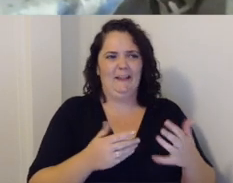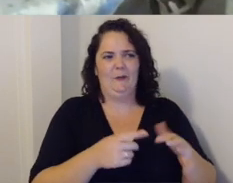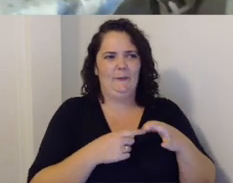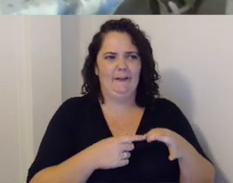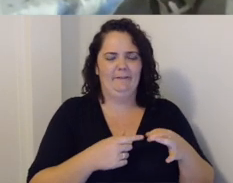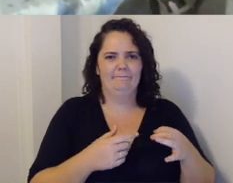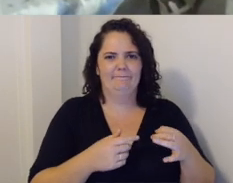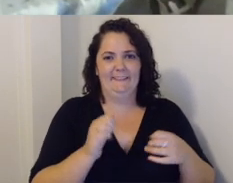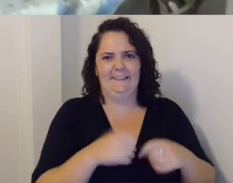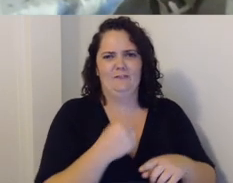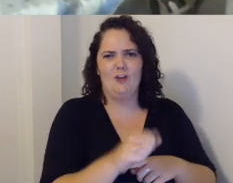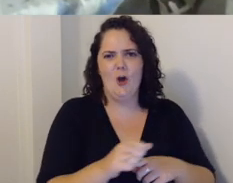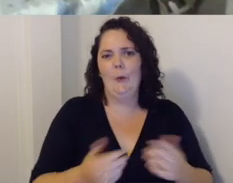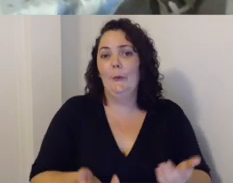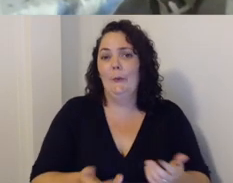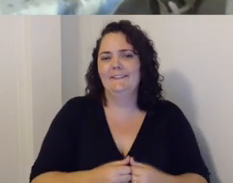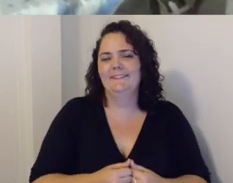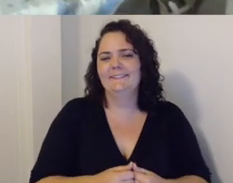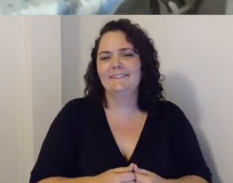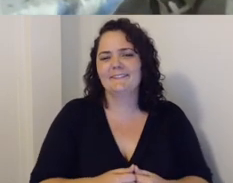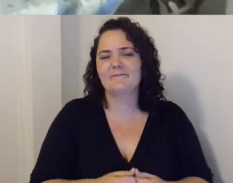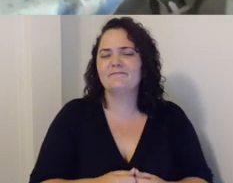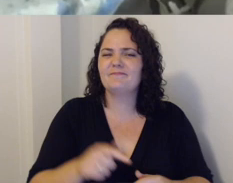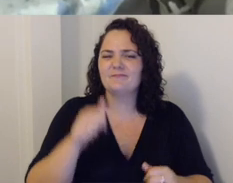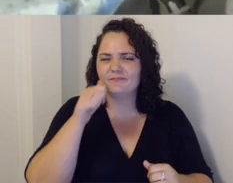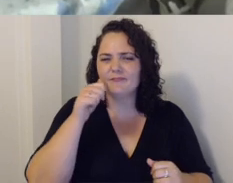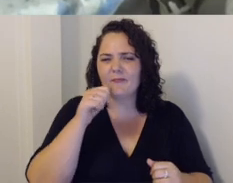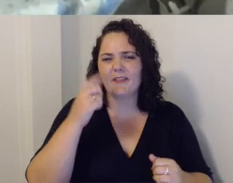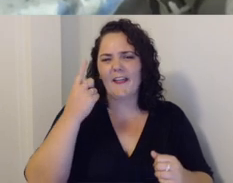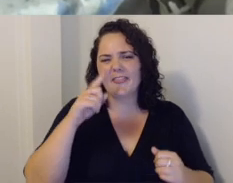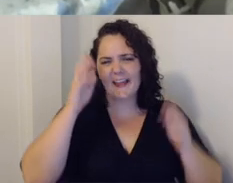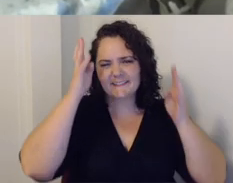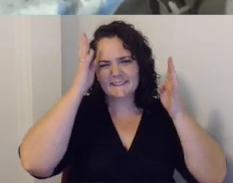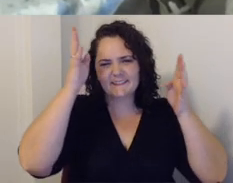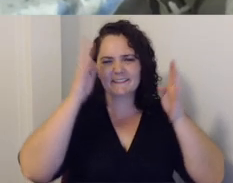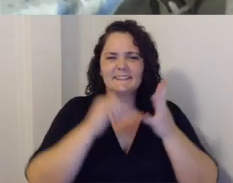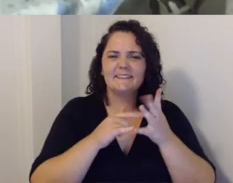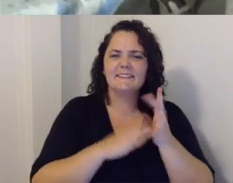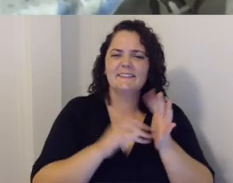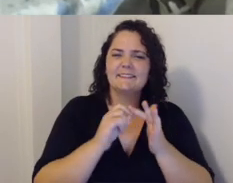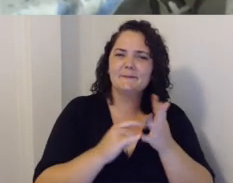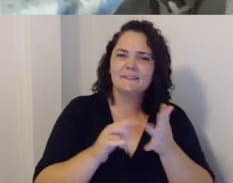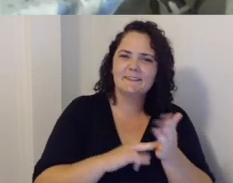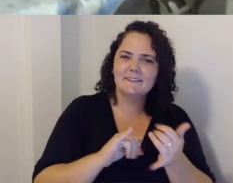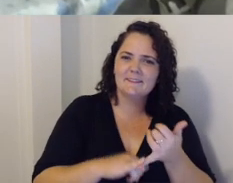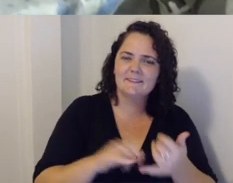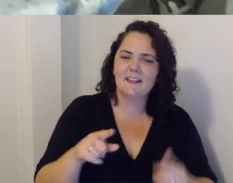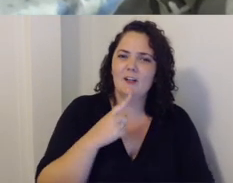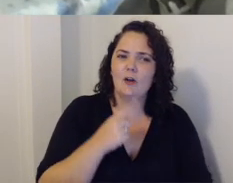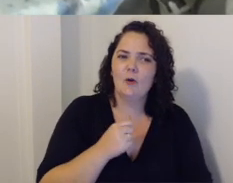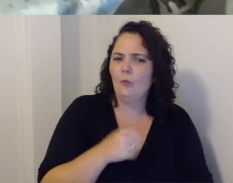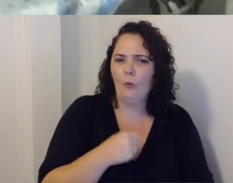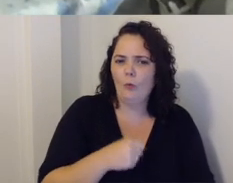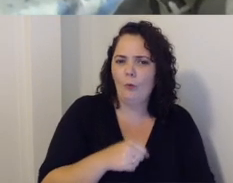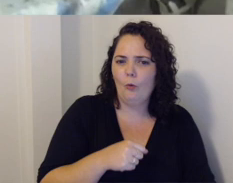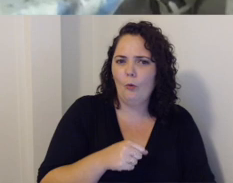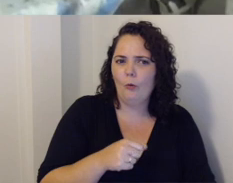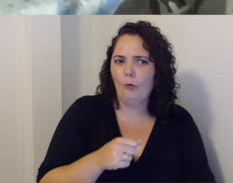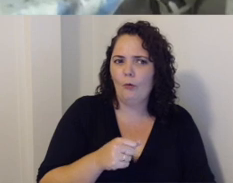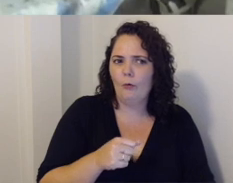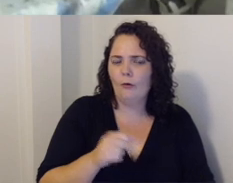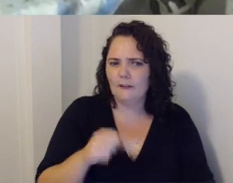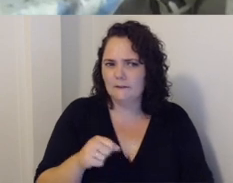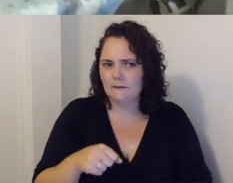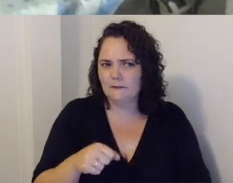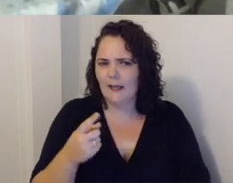what is that old line from the simpsons? 'Yes with an and, or no with a but' right yes yeah alright